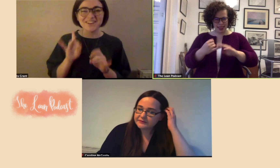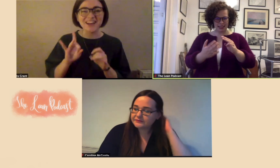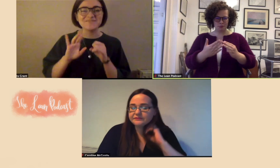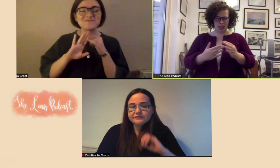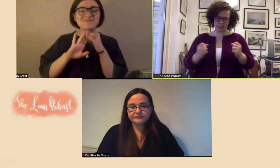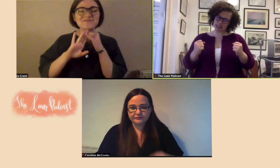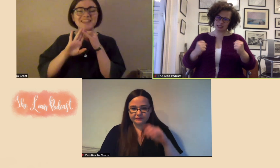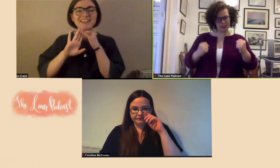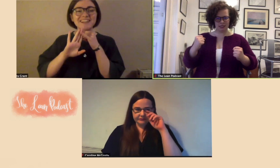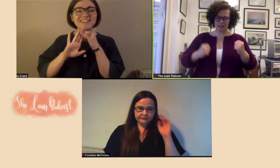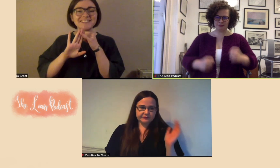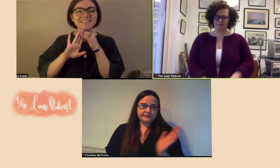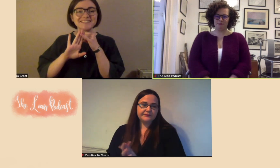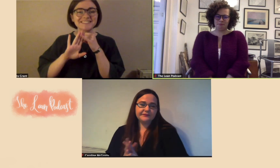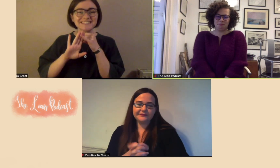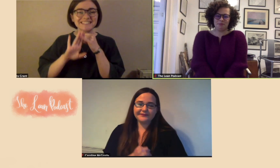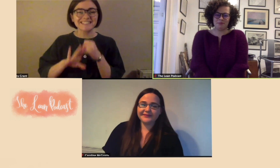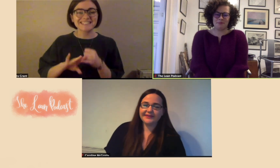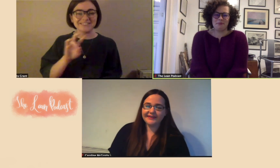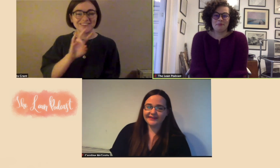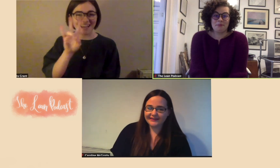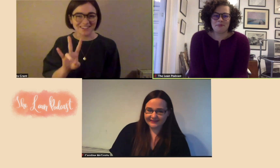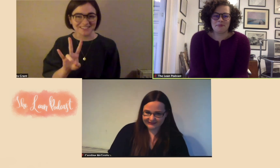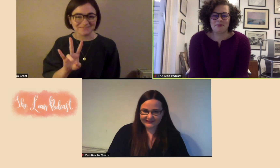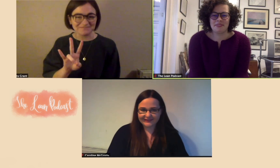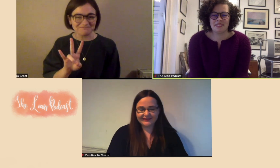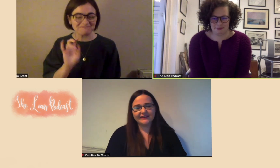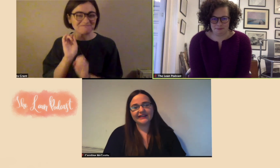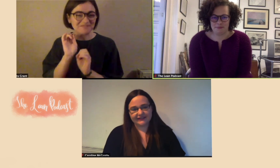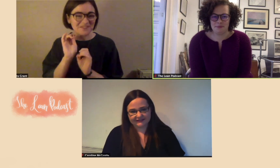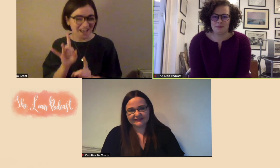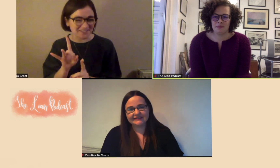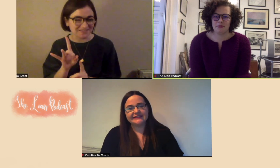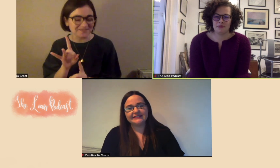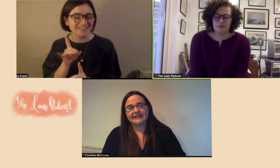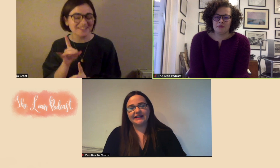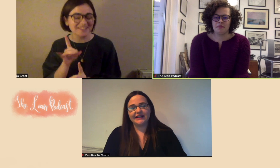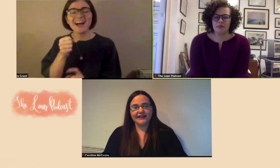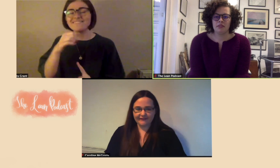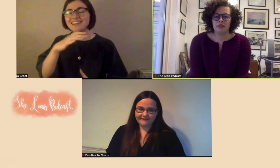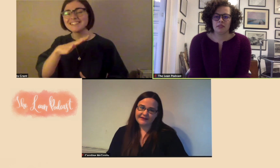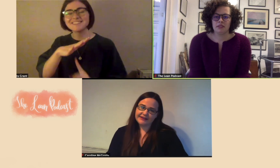like the way, or the tone that they're saying something. It's all learning though, all of it.